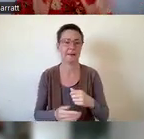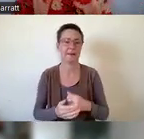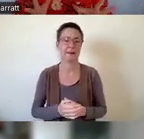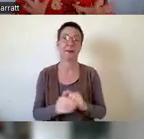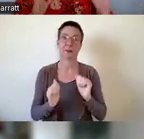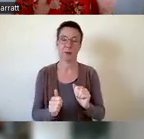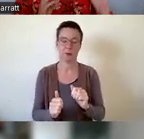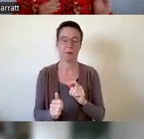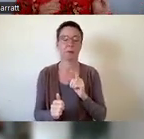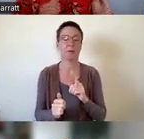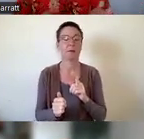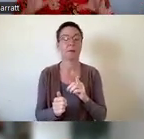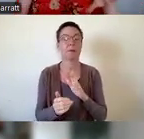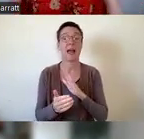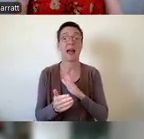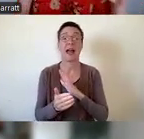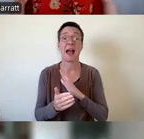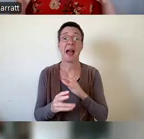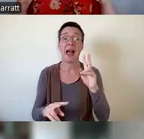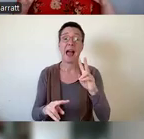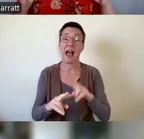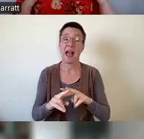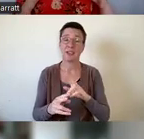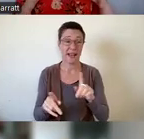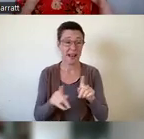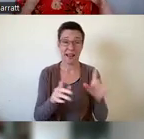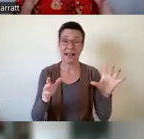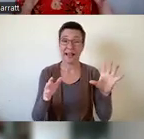Hashtags, like links, are a really murky area on here.